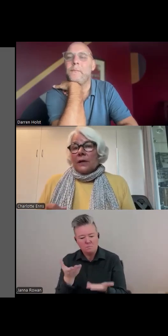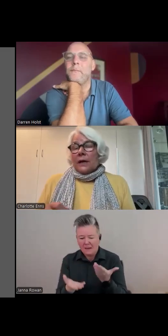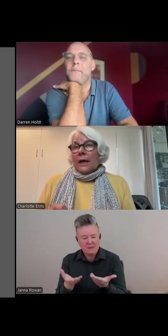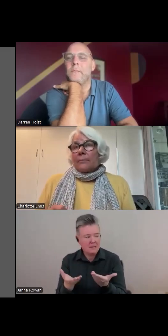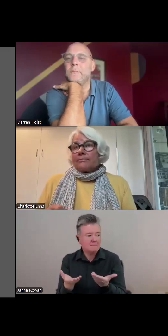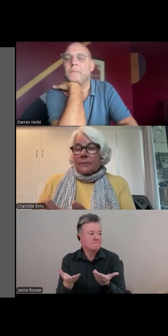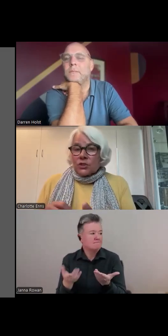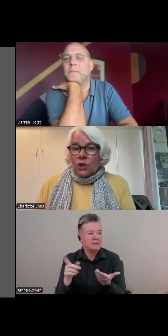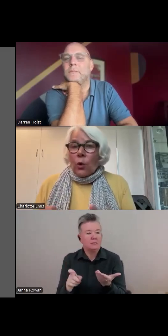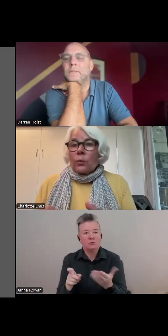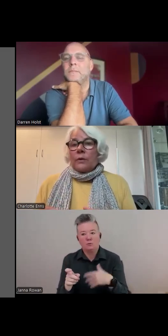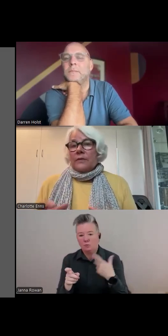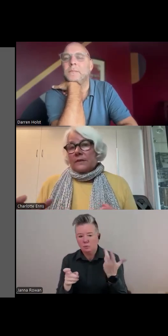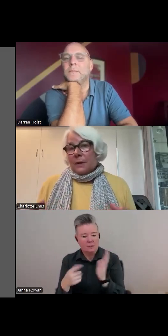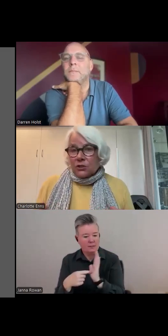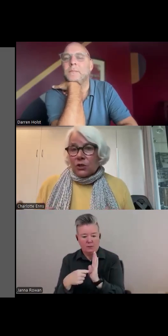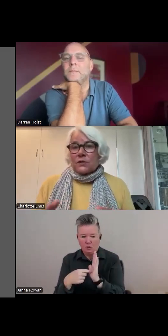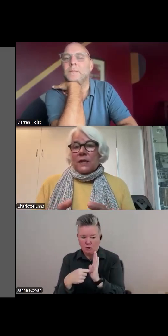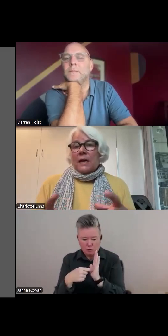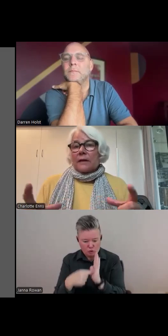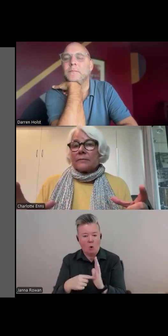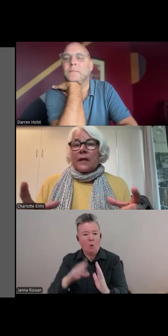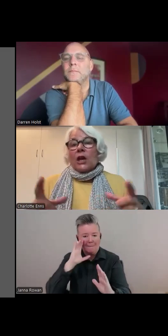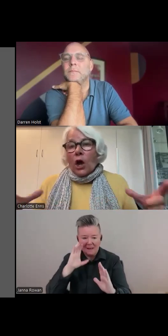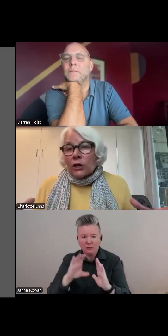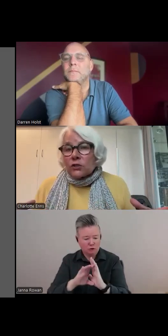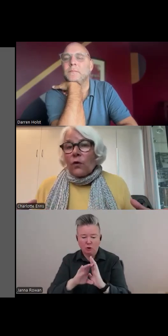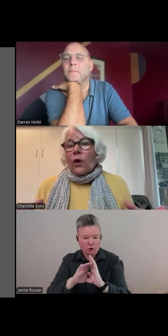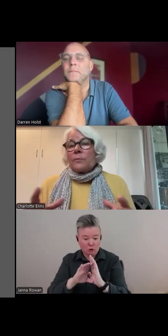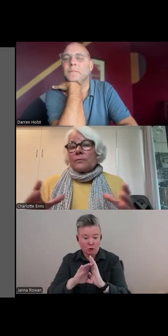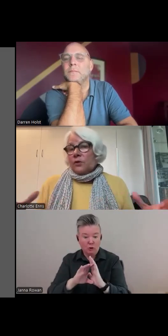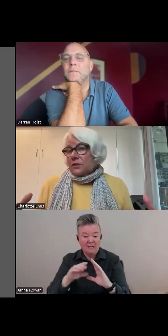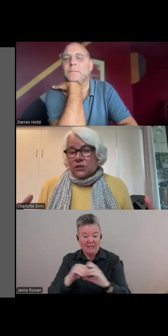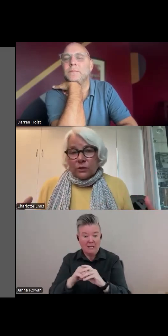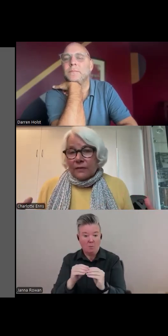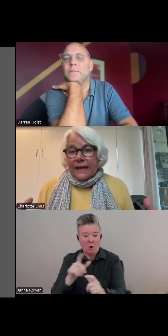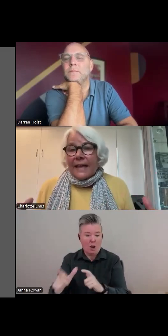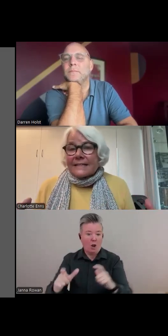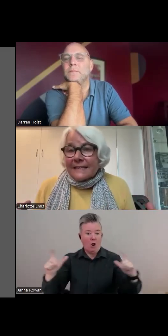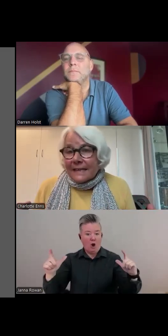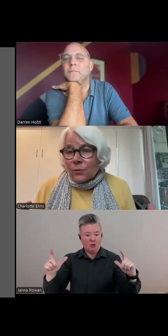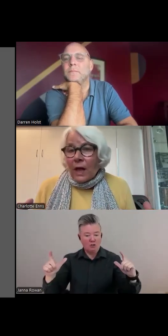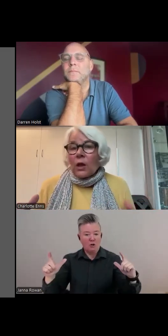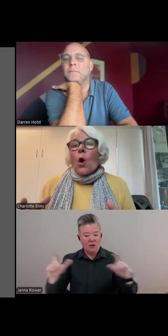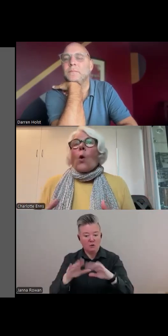needed to show the pictures in a enlarged form for children that can't